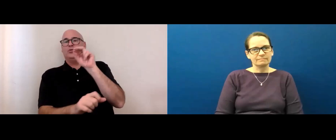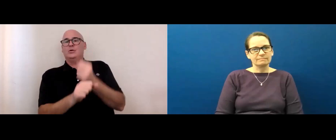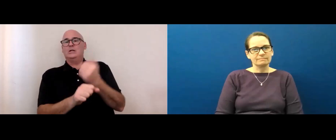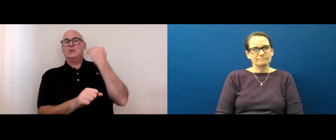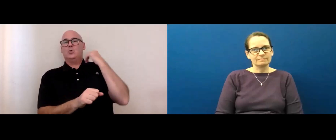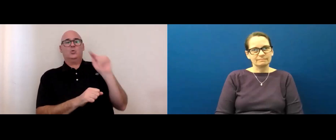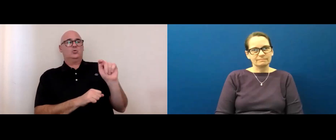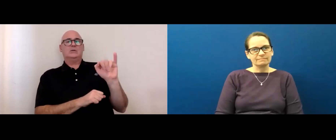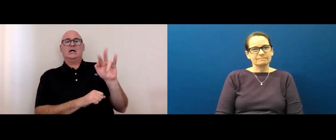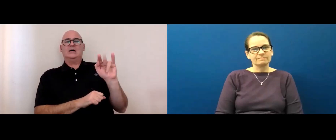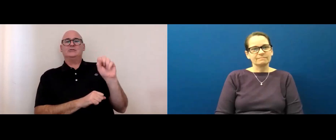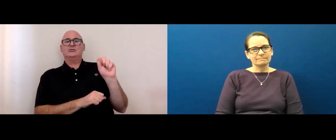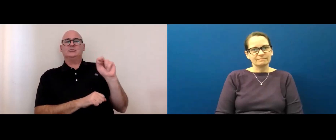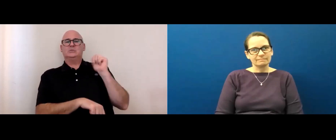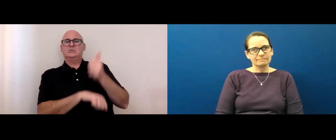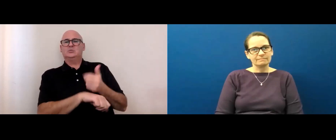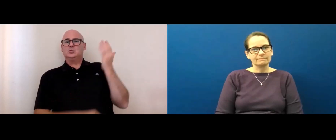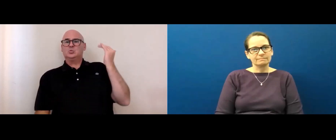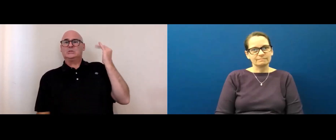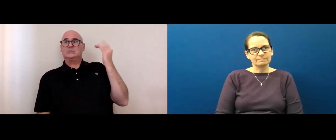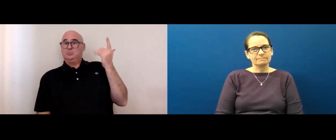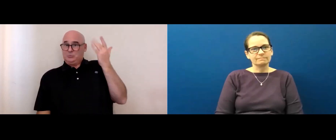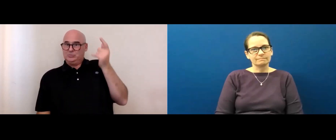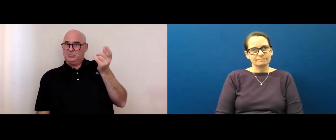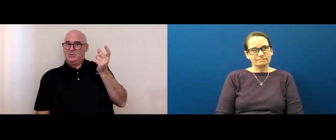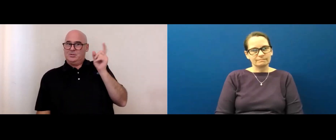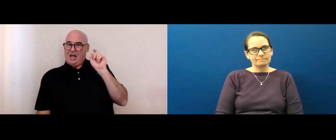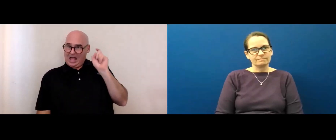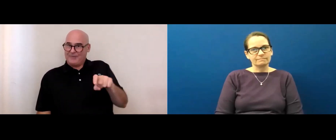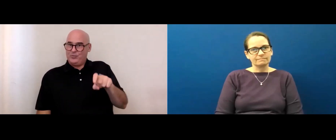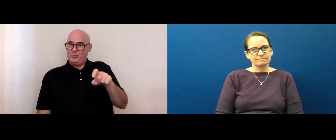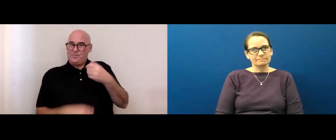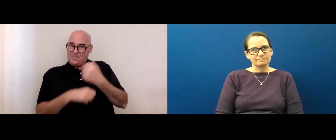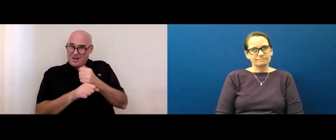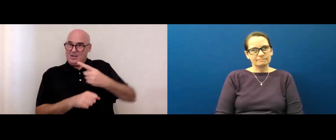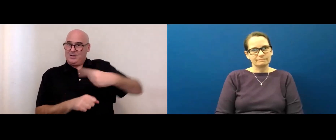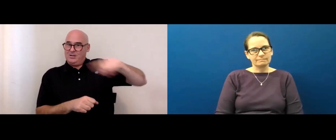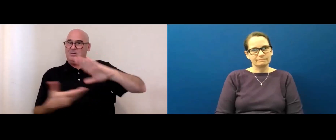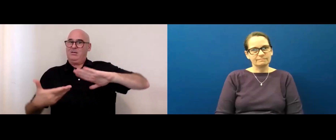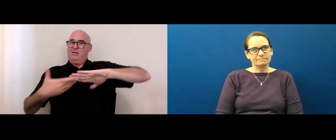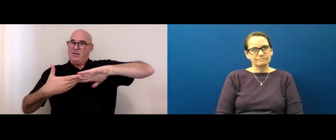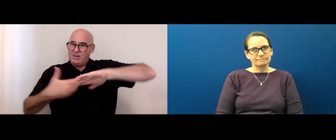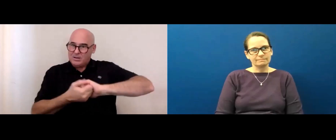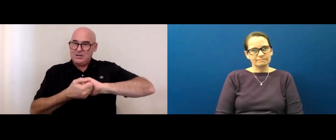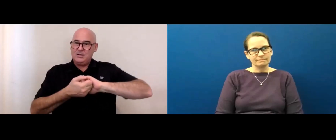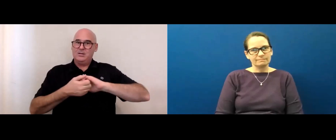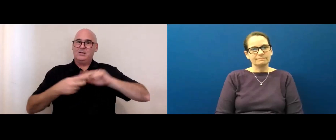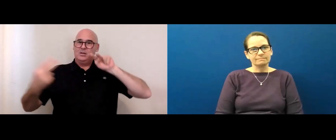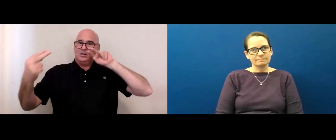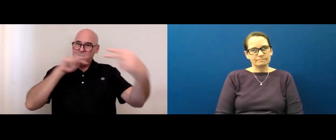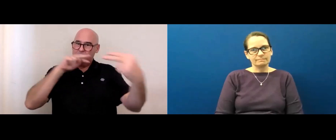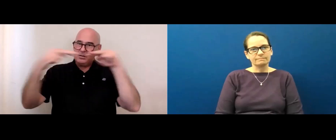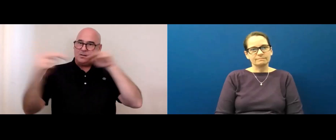back to the principles of 30 years ago the try vision we have to make a collaboration between